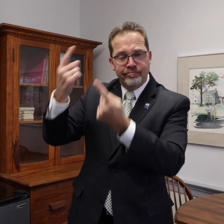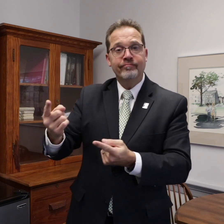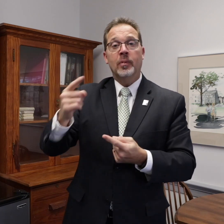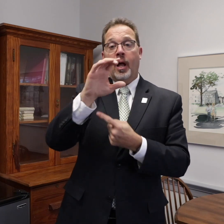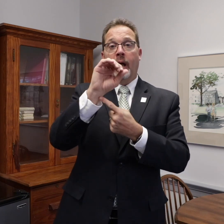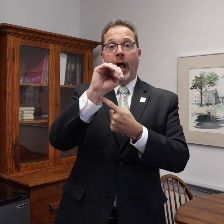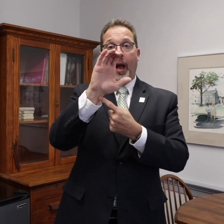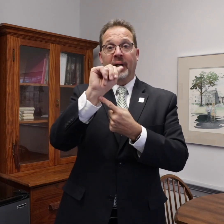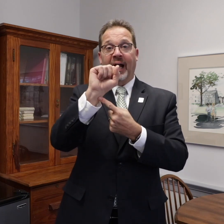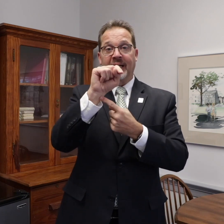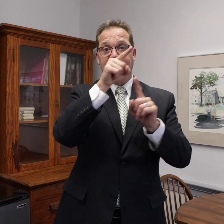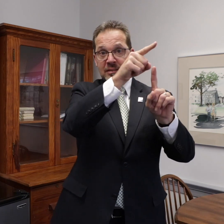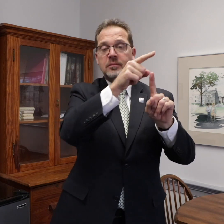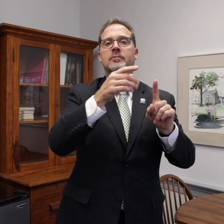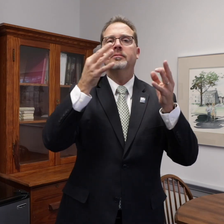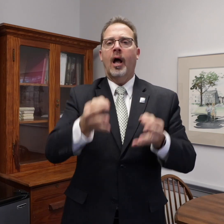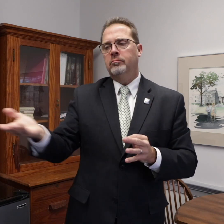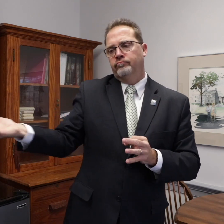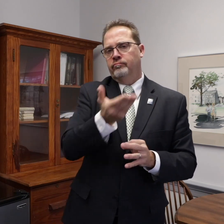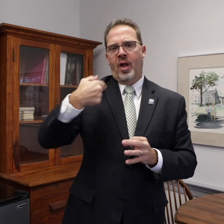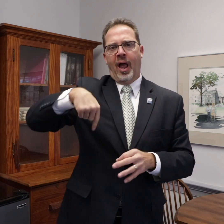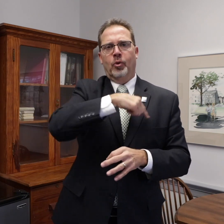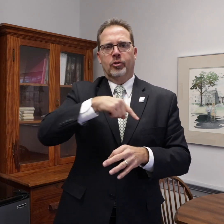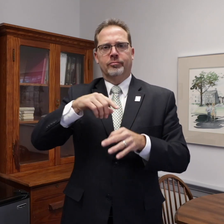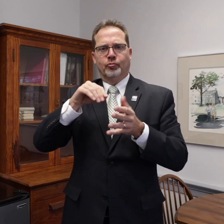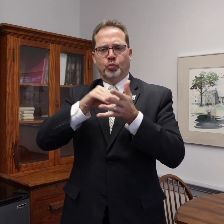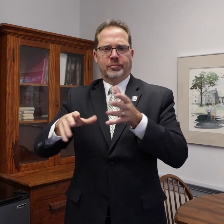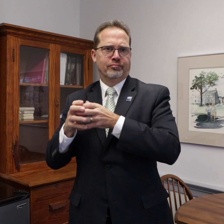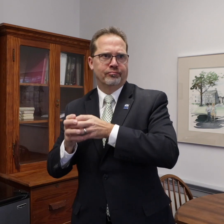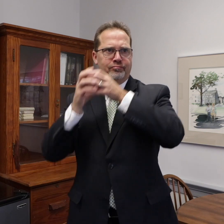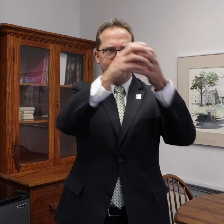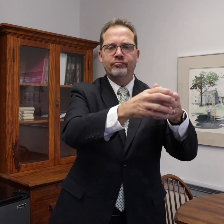Comcast invited our students to give a presentation to some of their employees